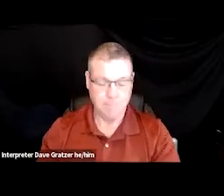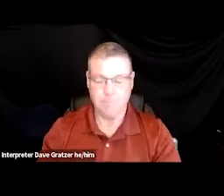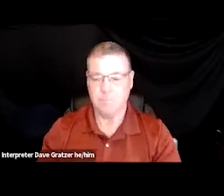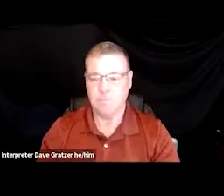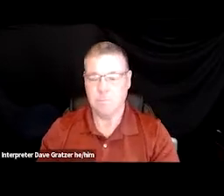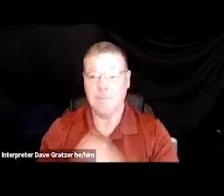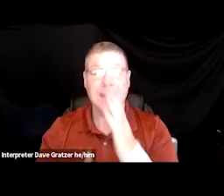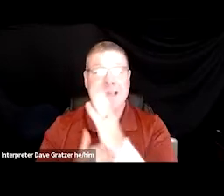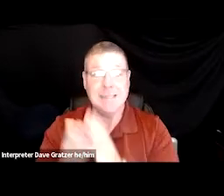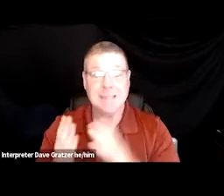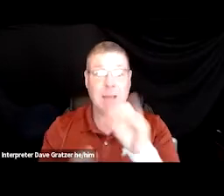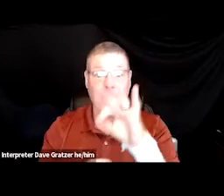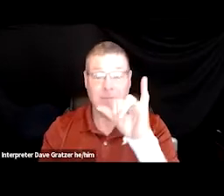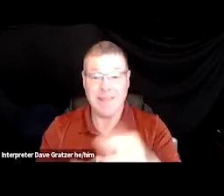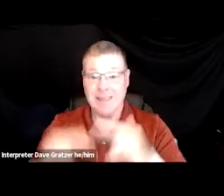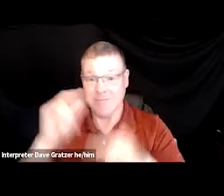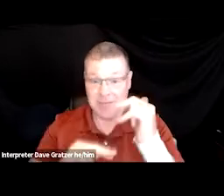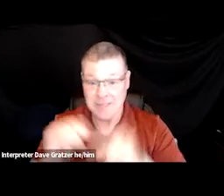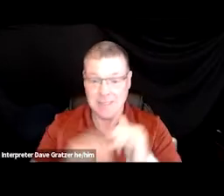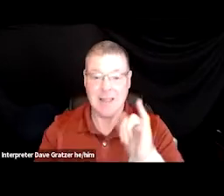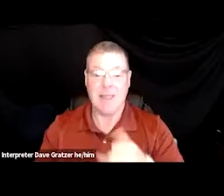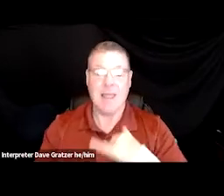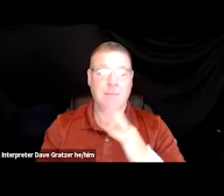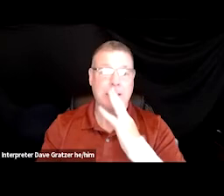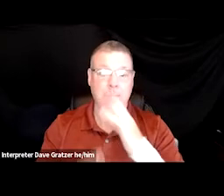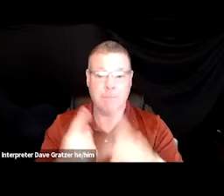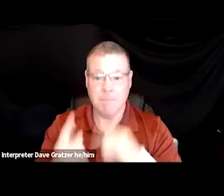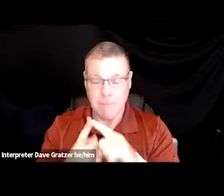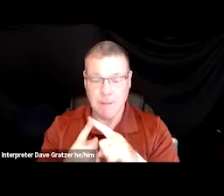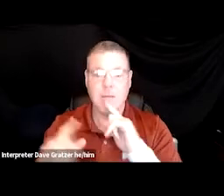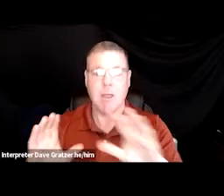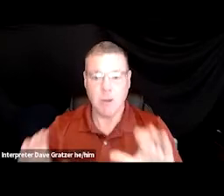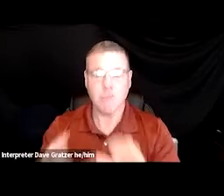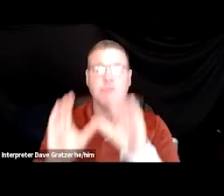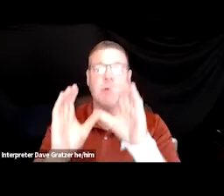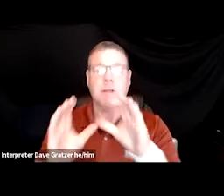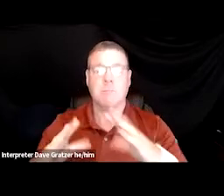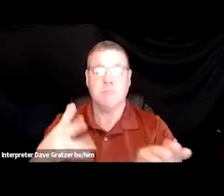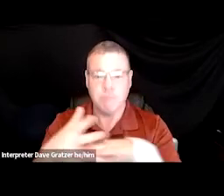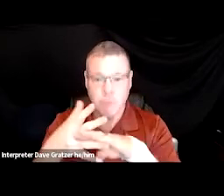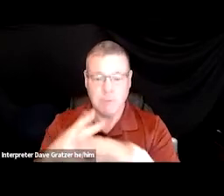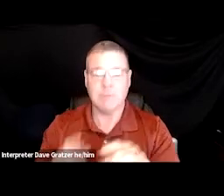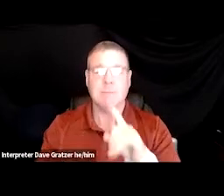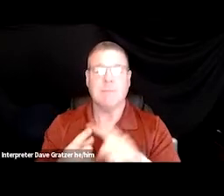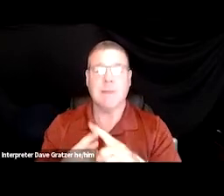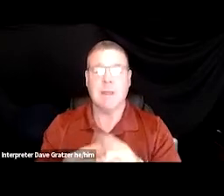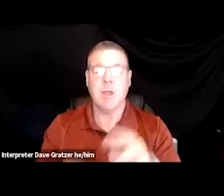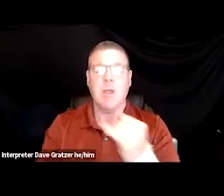Some of these facilities that I'm speaking about are crisis respite programs, crisis residential programs,